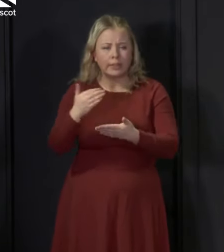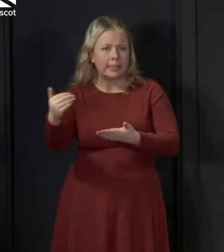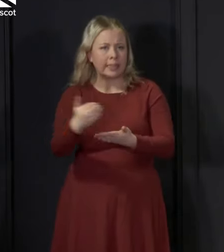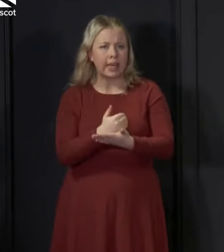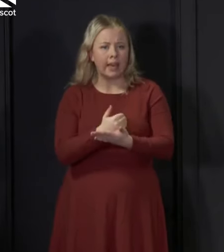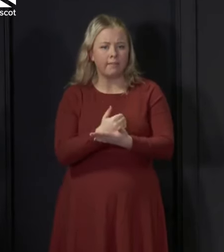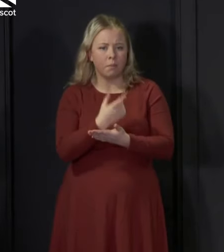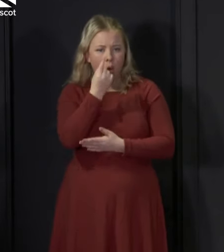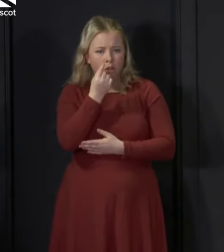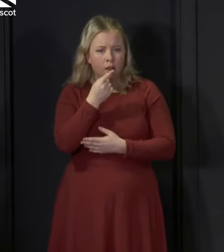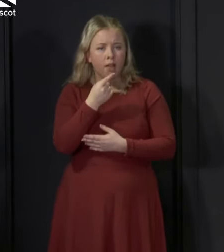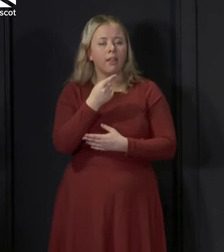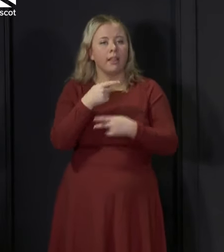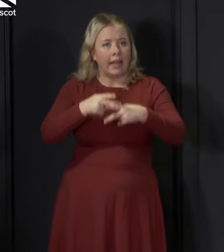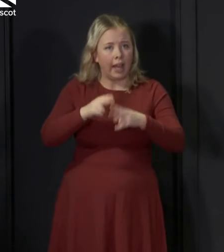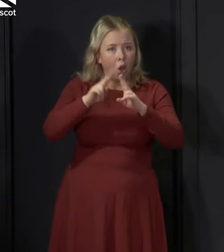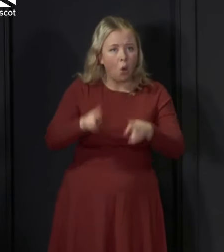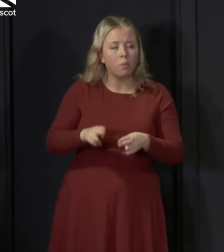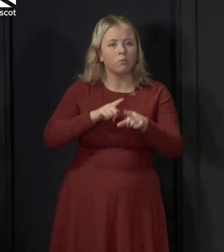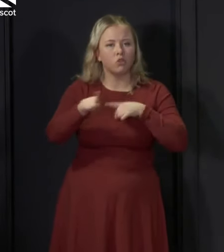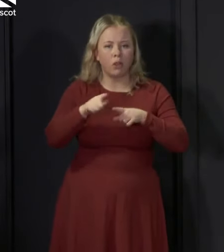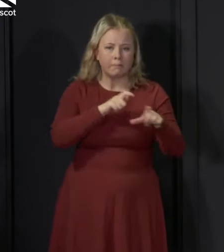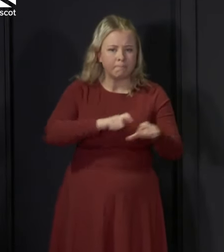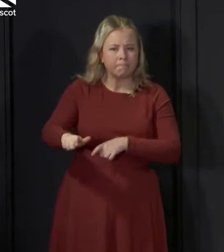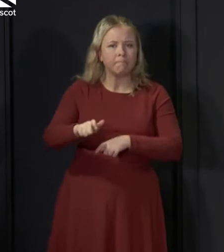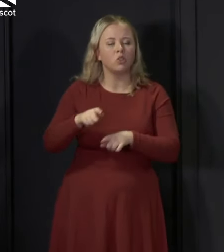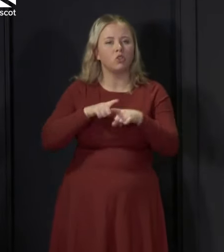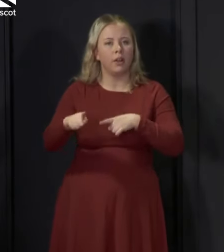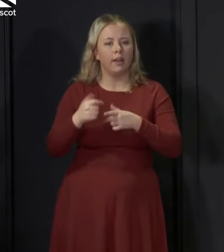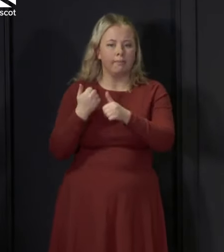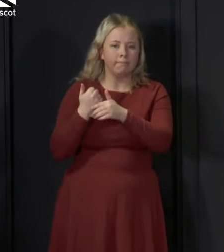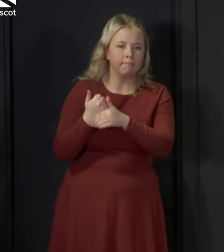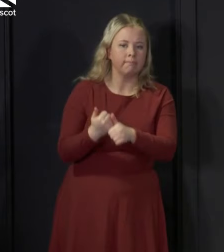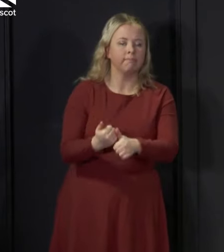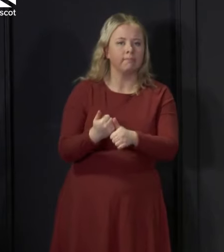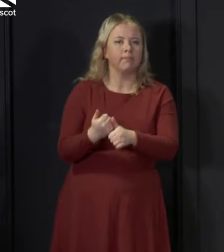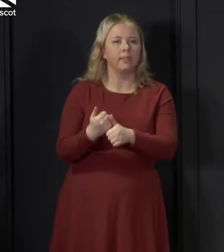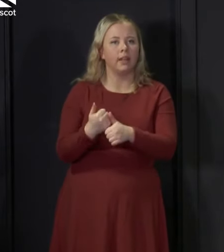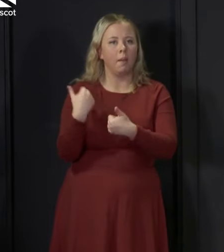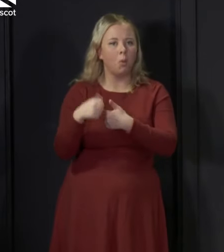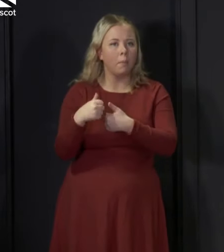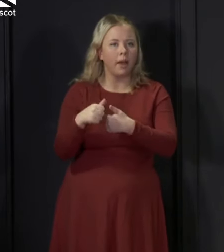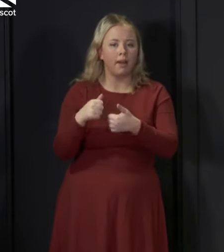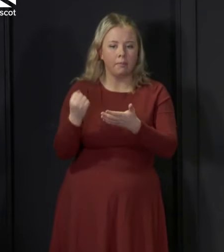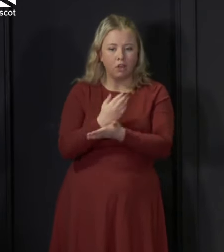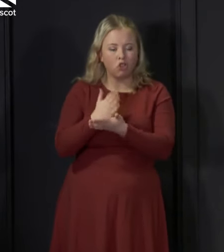be. And we will continue to take whatever steps are necessary and appropriate to make sure that is the case.